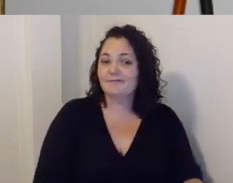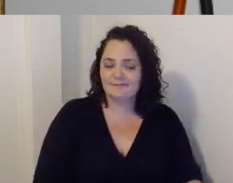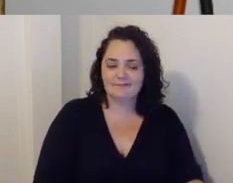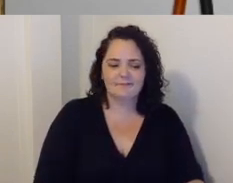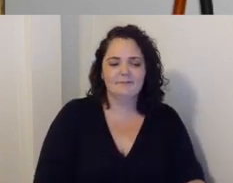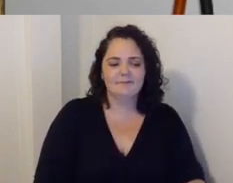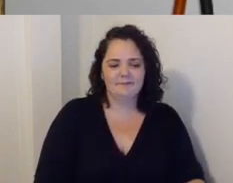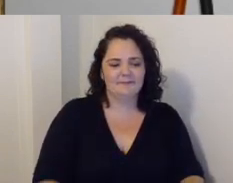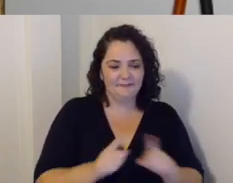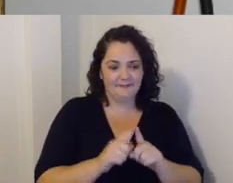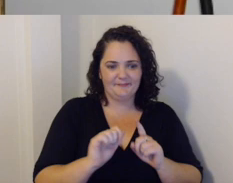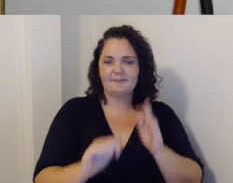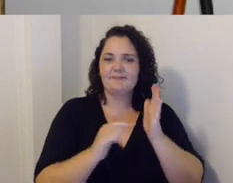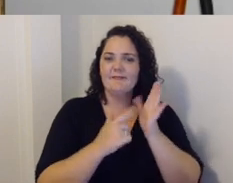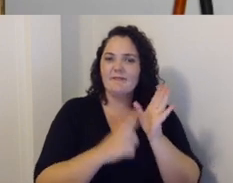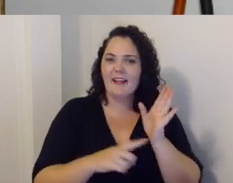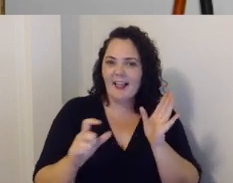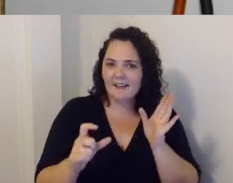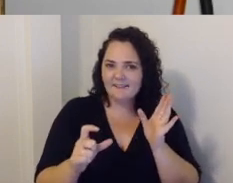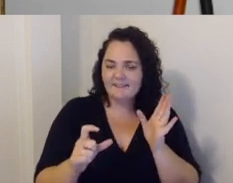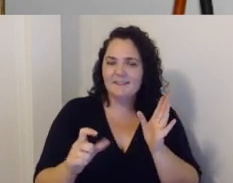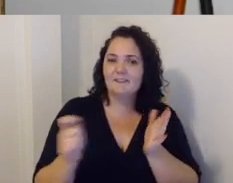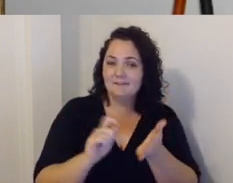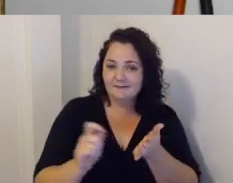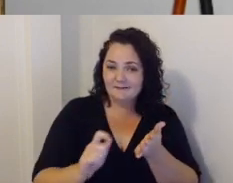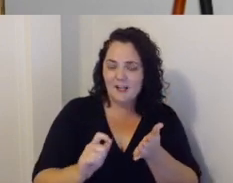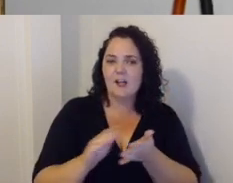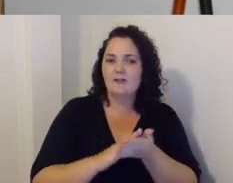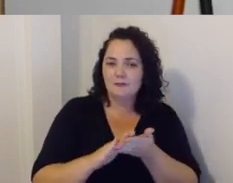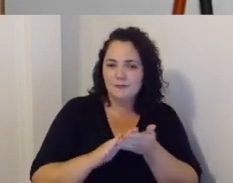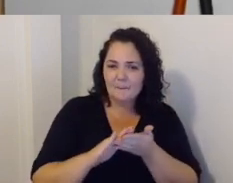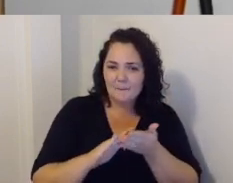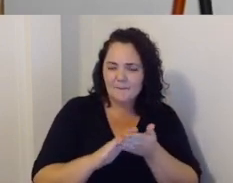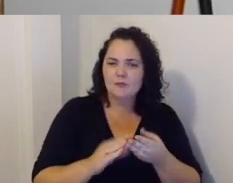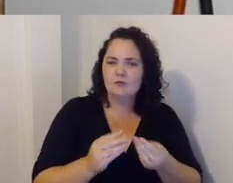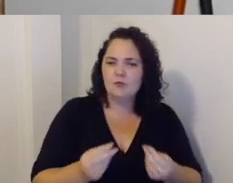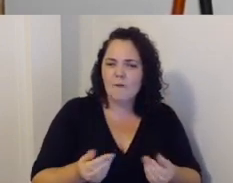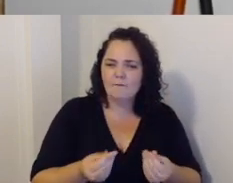marks on the talc and then rubbing back through to get that softness and then again, I can take my